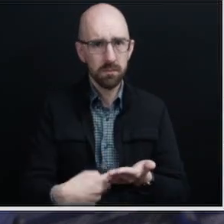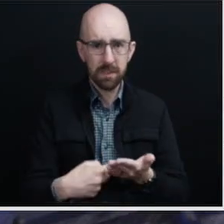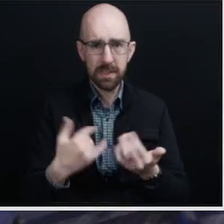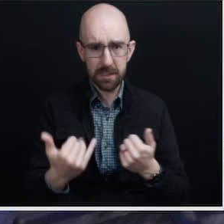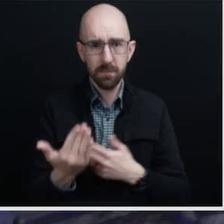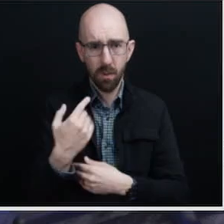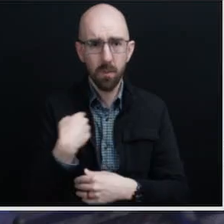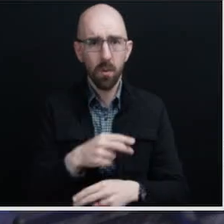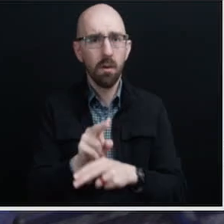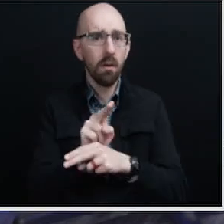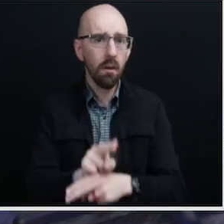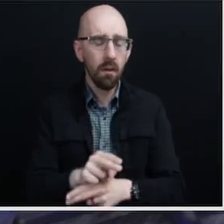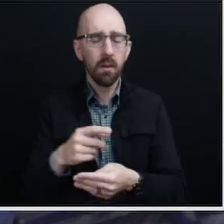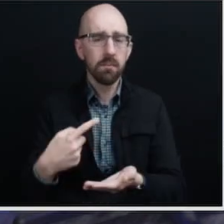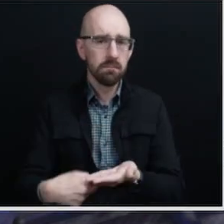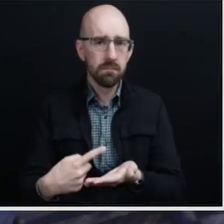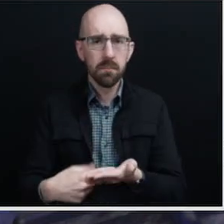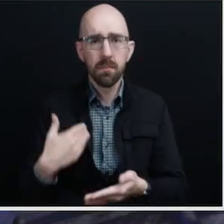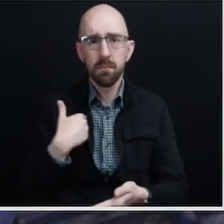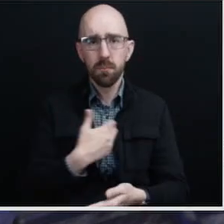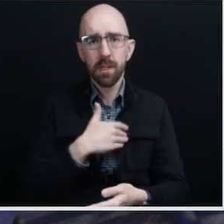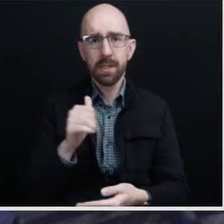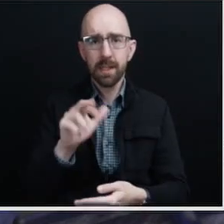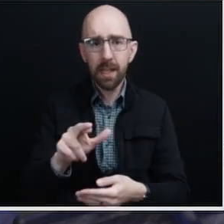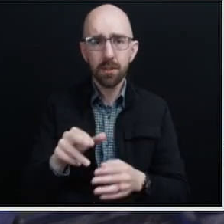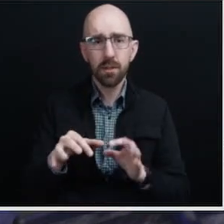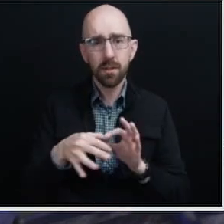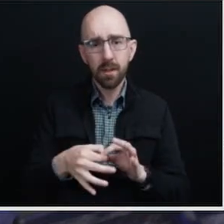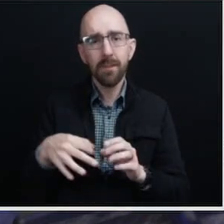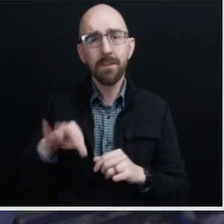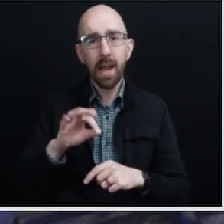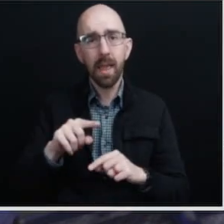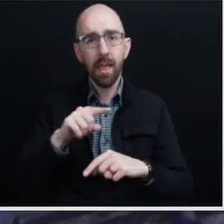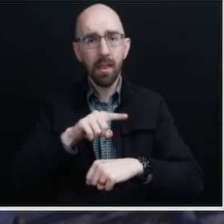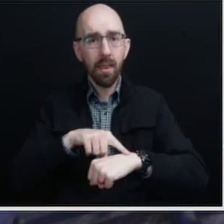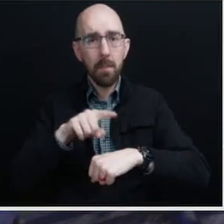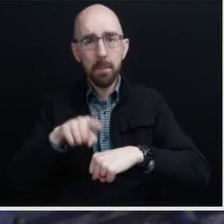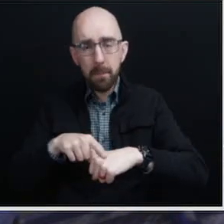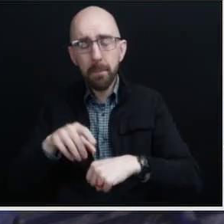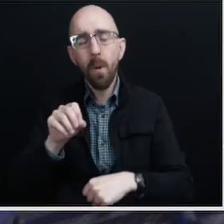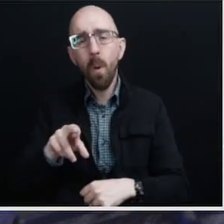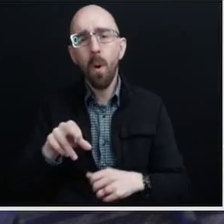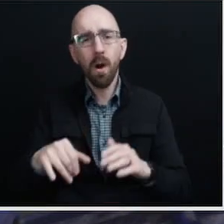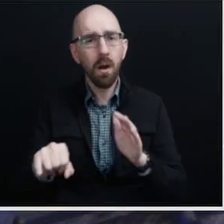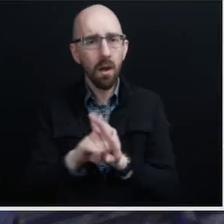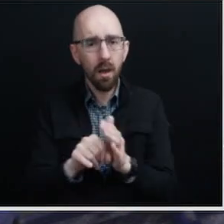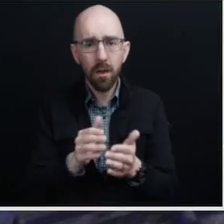to talking about breast cancer when it comes to finding a lump or detecting it through a mamogram